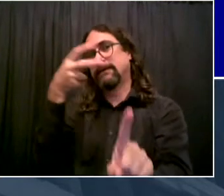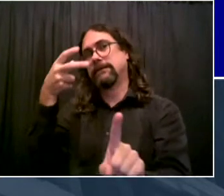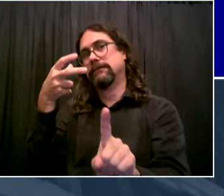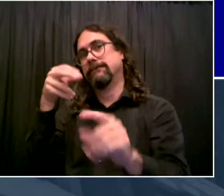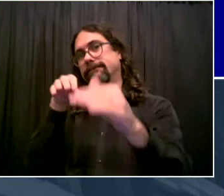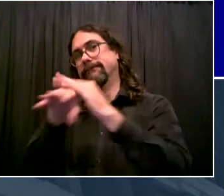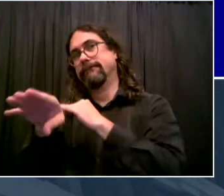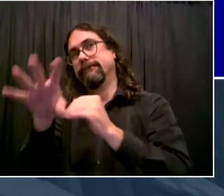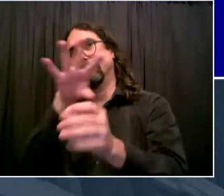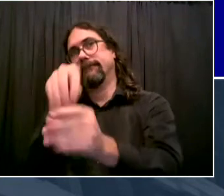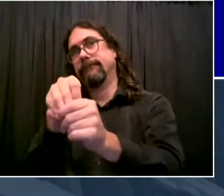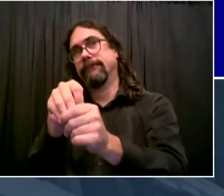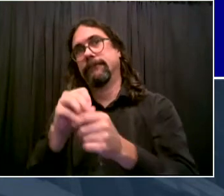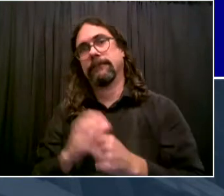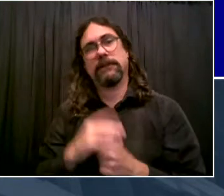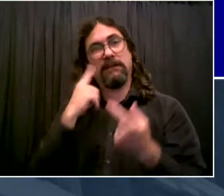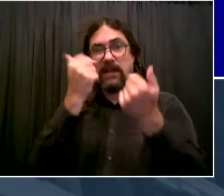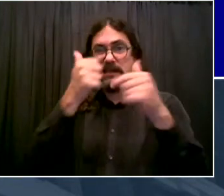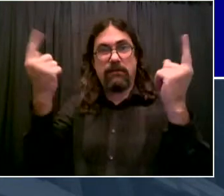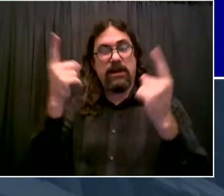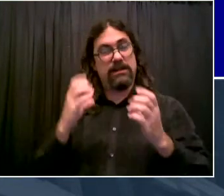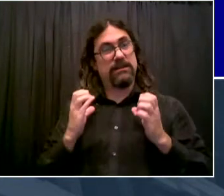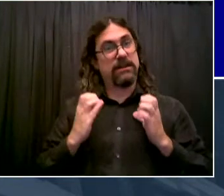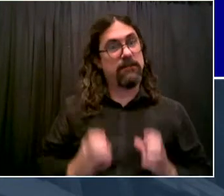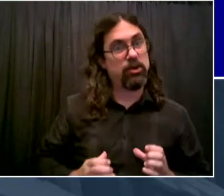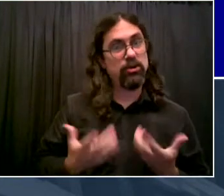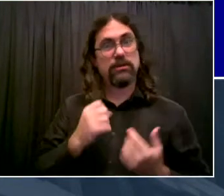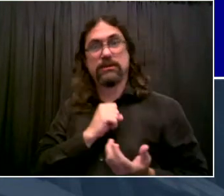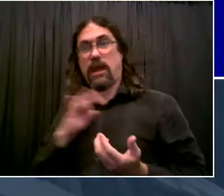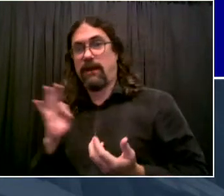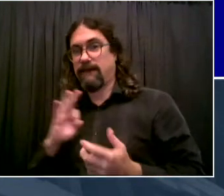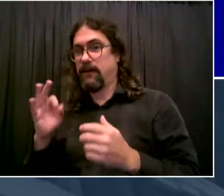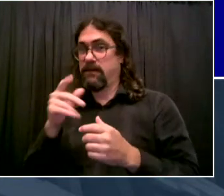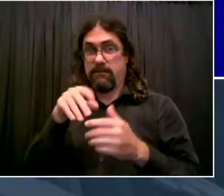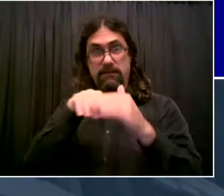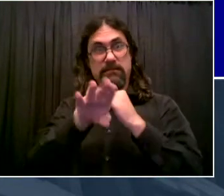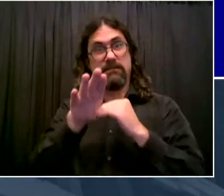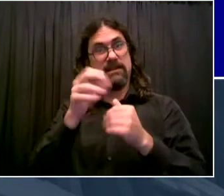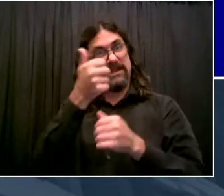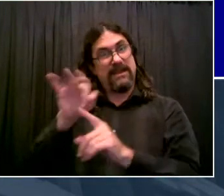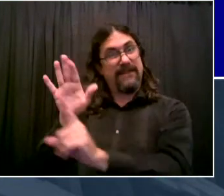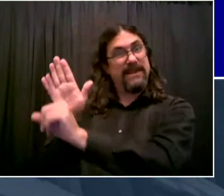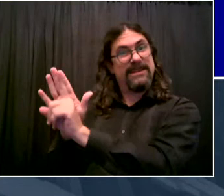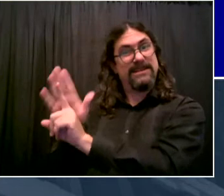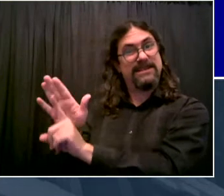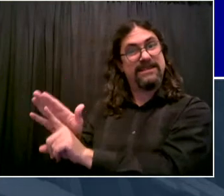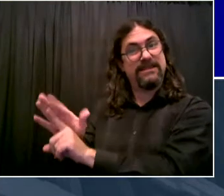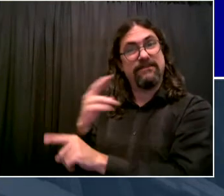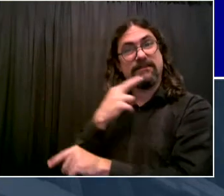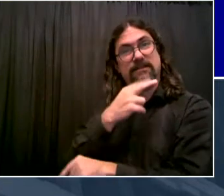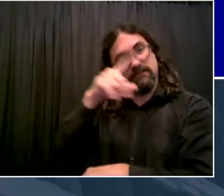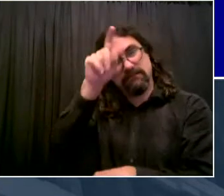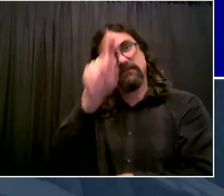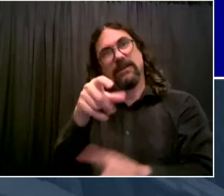FOR CITY EMPLOYEES. 3